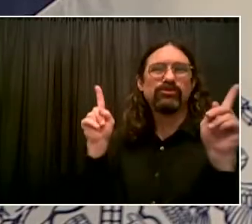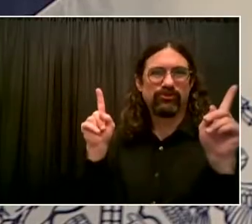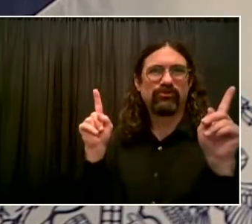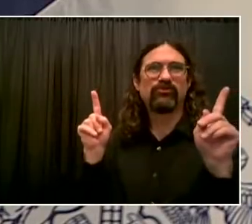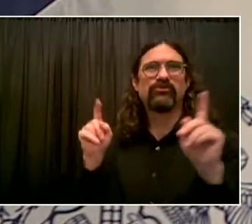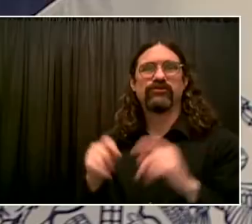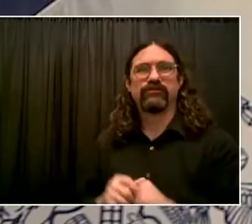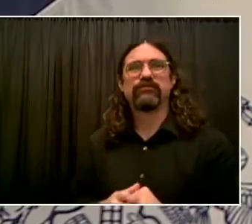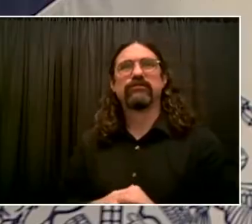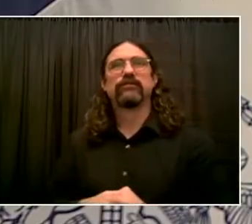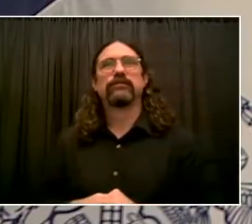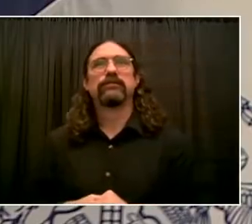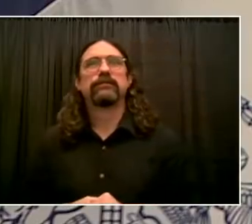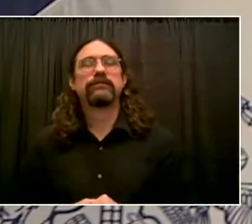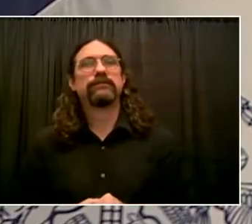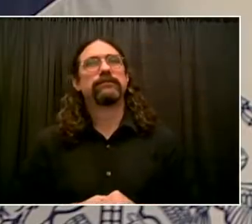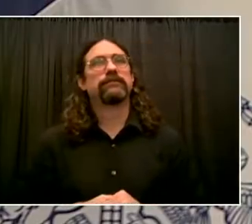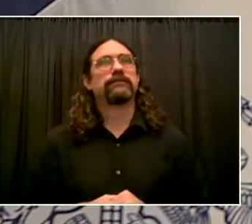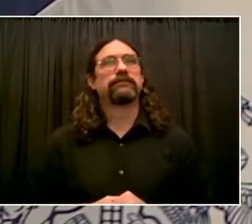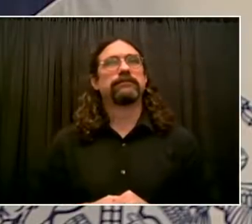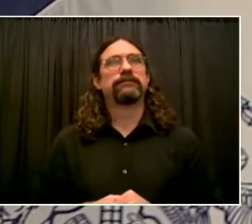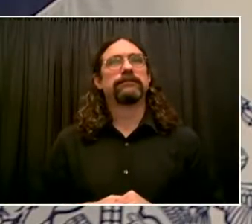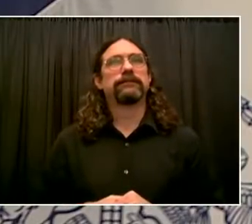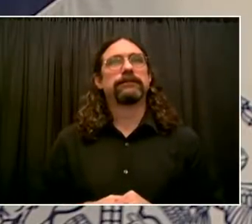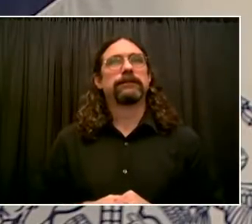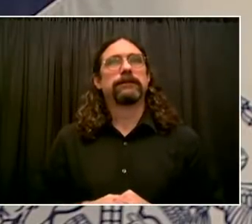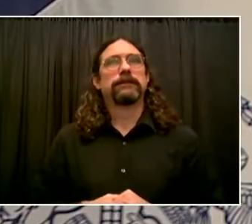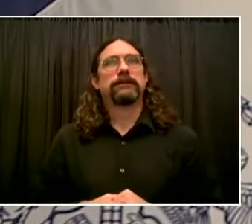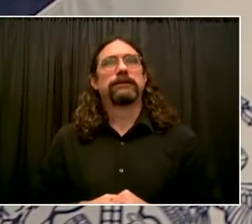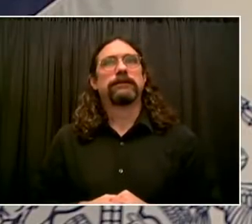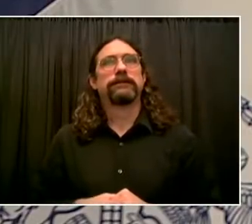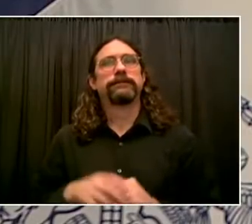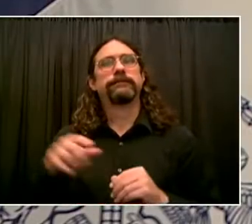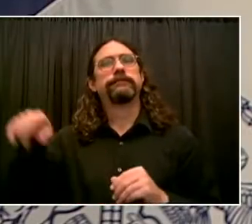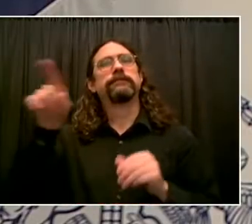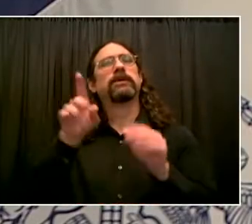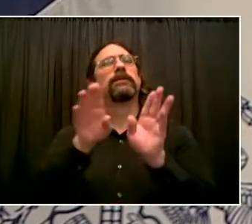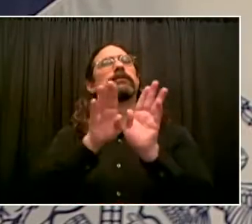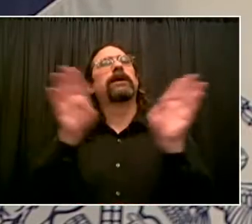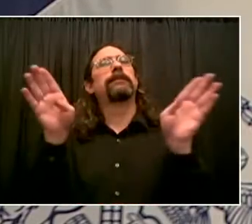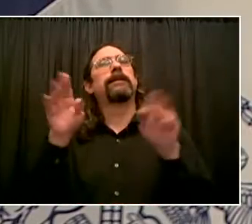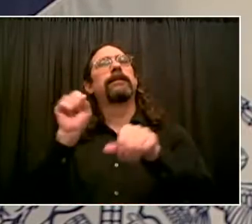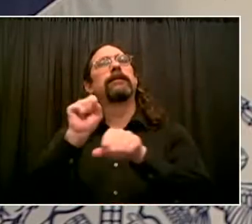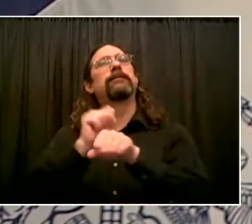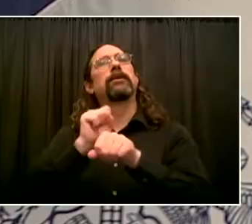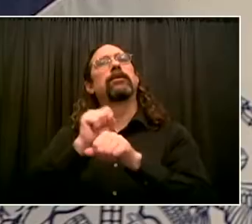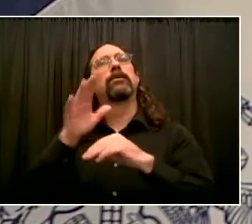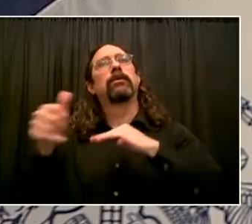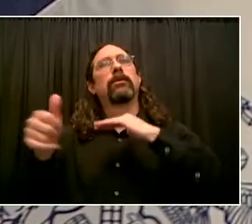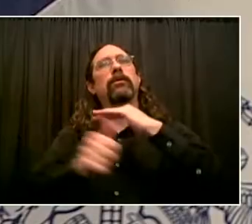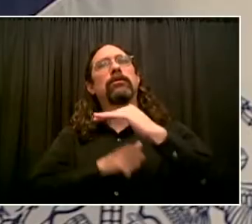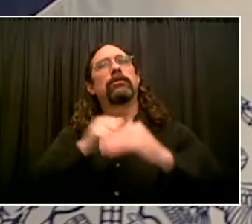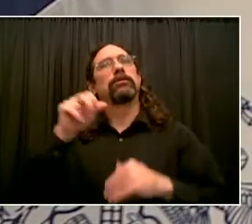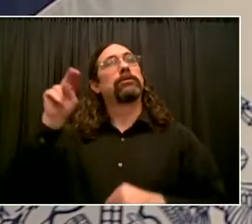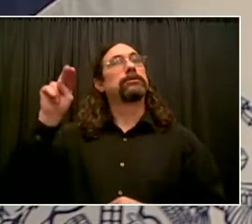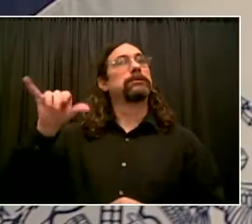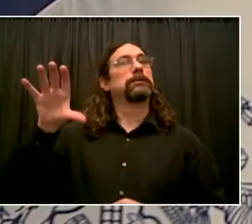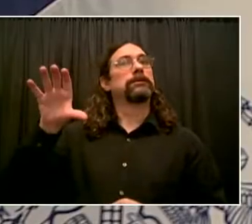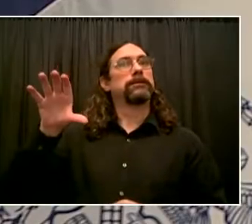MANDATES WORK. IT ISTHE WAY OF THE FUTURE. LET ME GIVE YOU THEVE IDENC. E TH EMANDATE WE PUT ON OUR